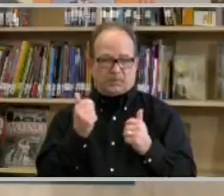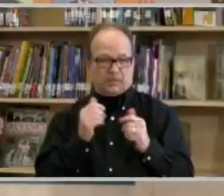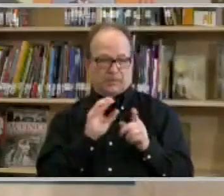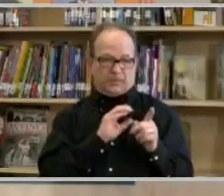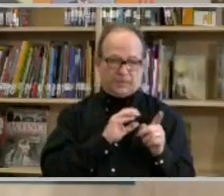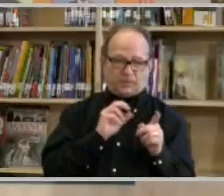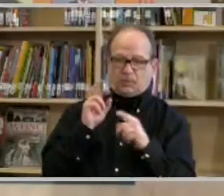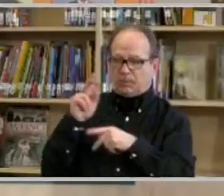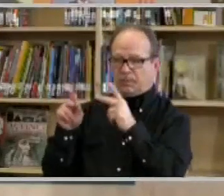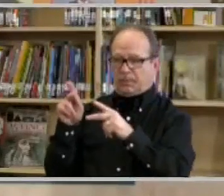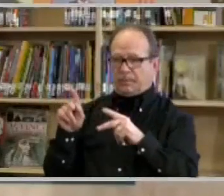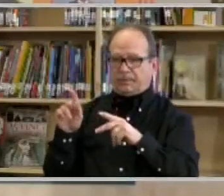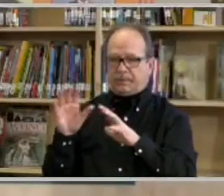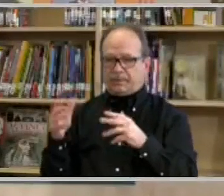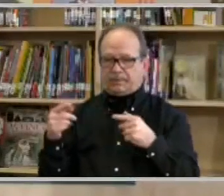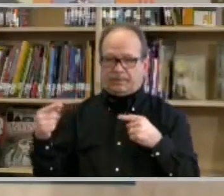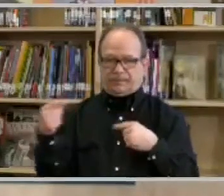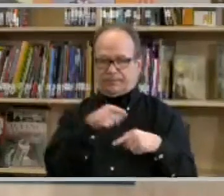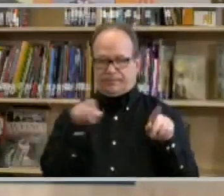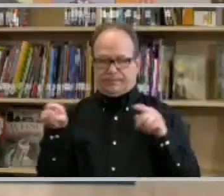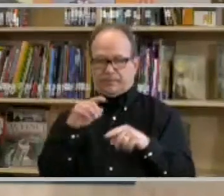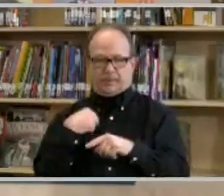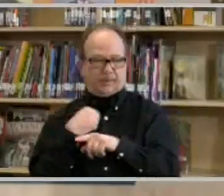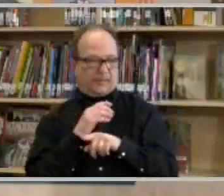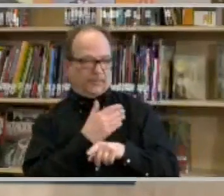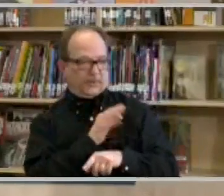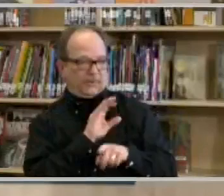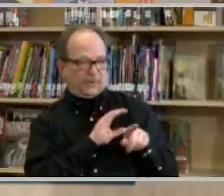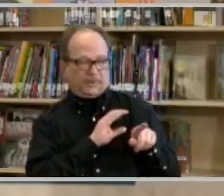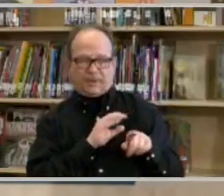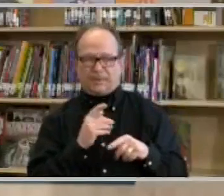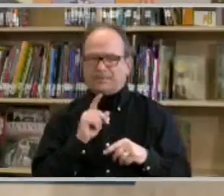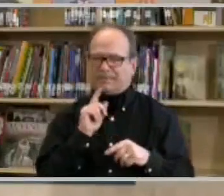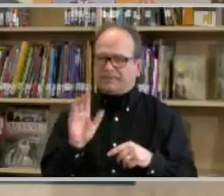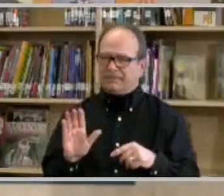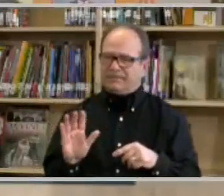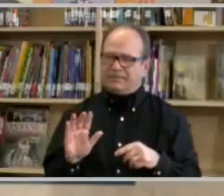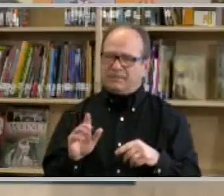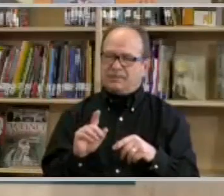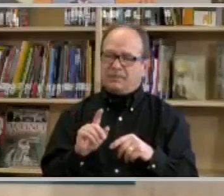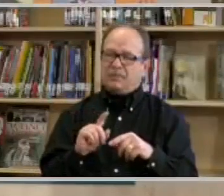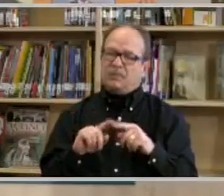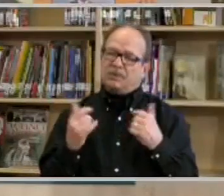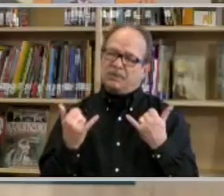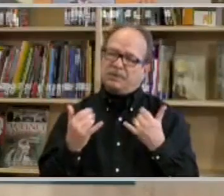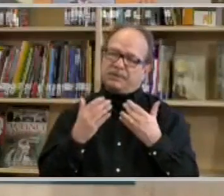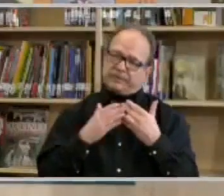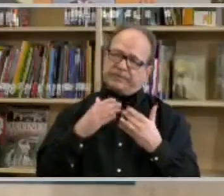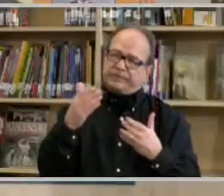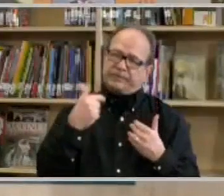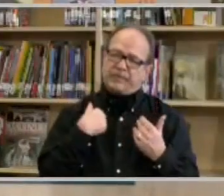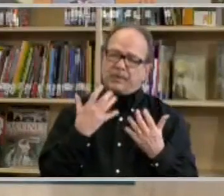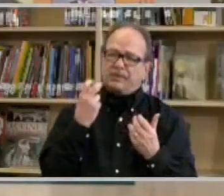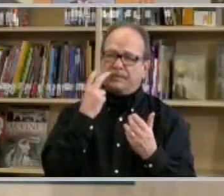THE CITIZENS ORE POLICE WHEN PEOPLE -- OR THE POLICE WHEN PEOPLE REACT IN SUCH A WAY THAT DEMONSTRATES THEY ARE IN FACT AFRAID OF THE POLICE.